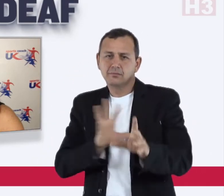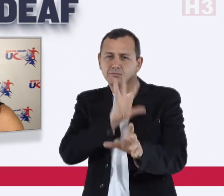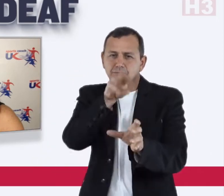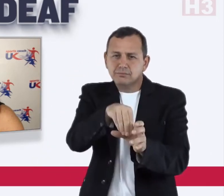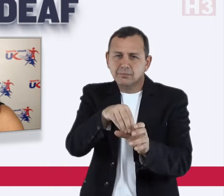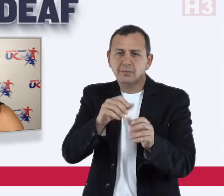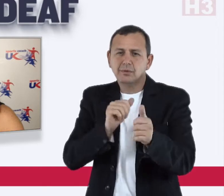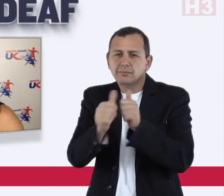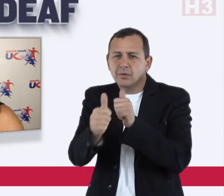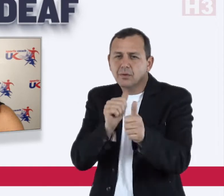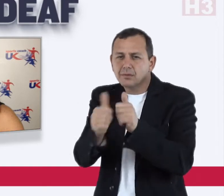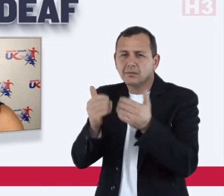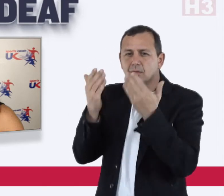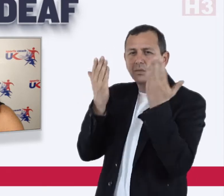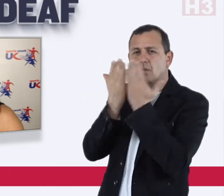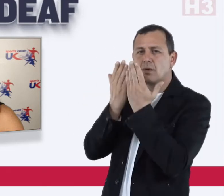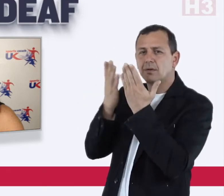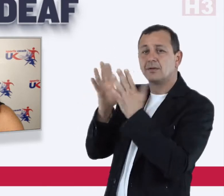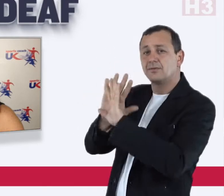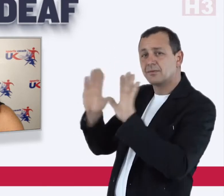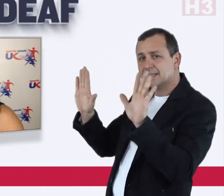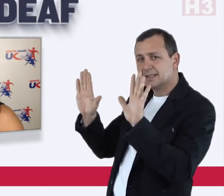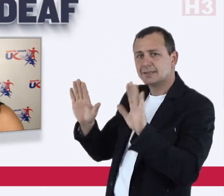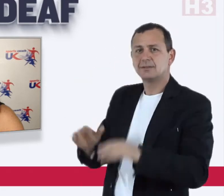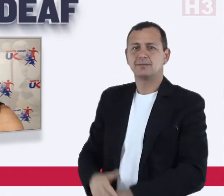play sports outside of school.